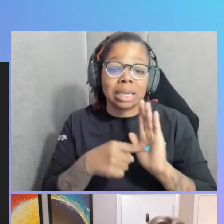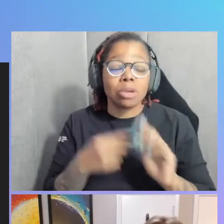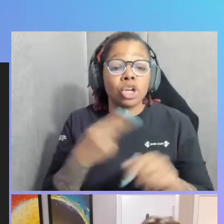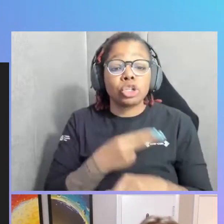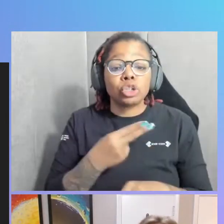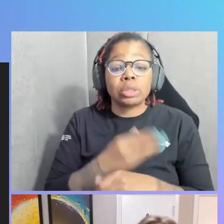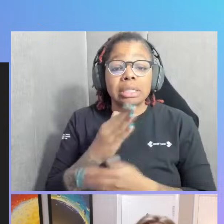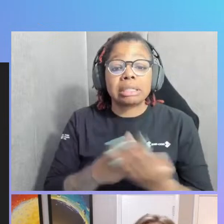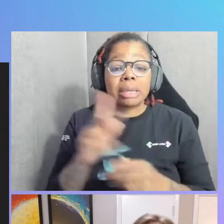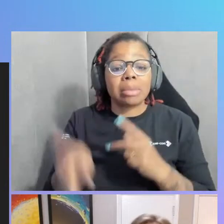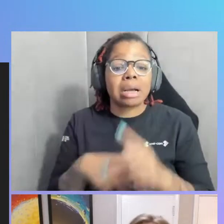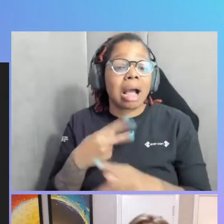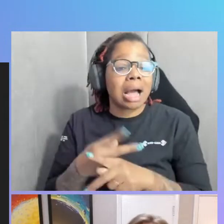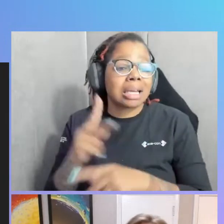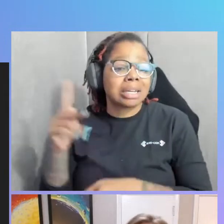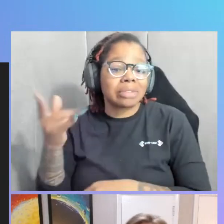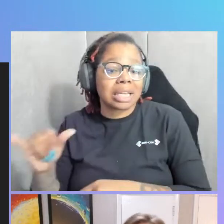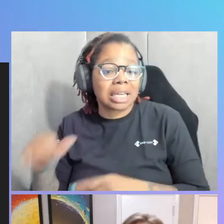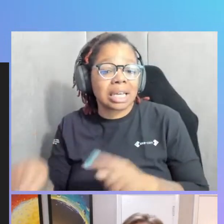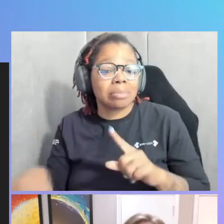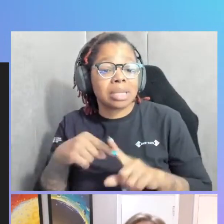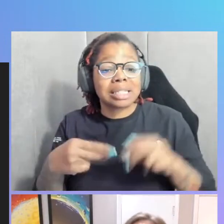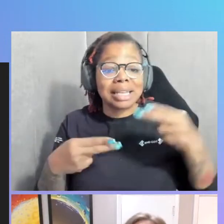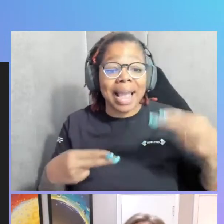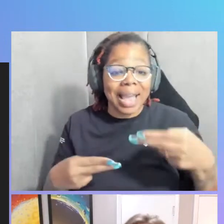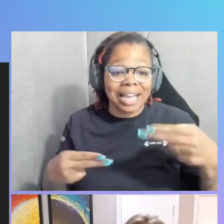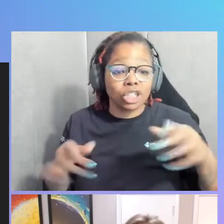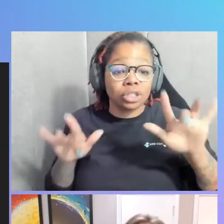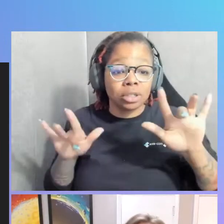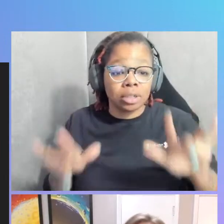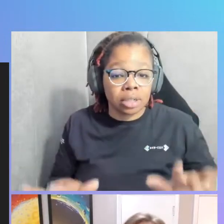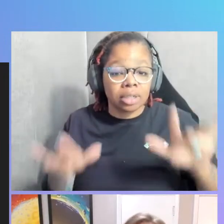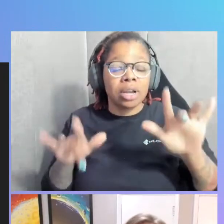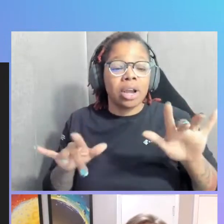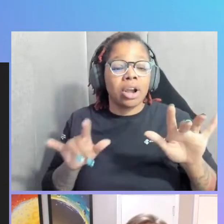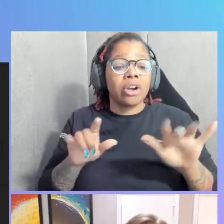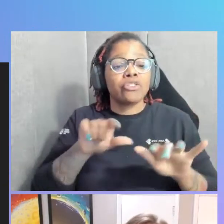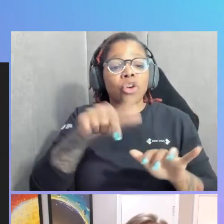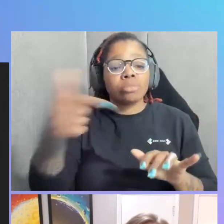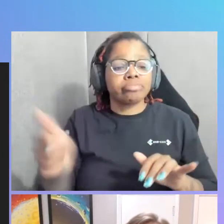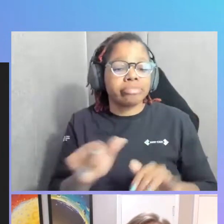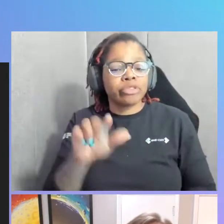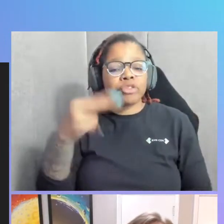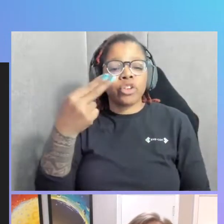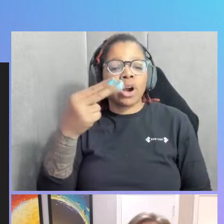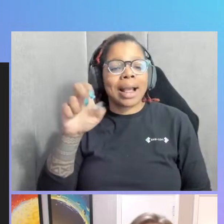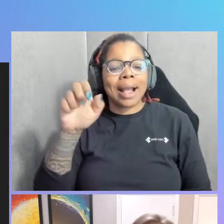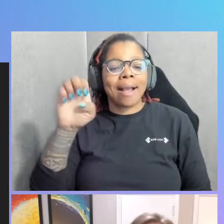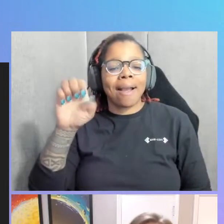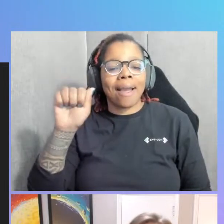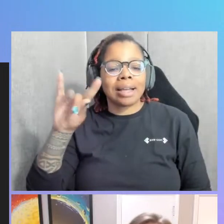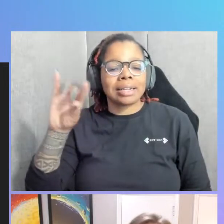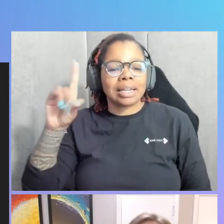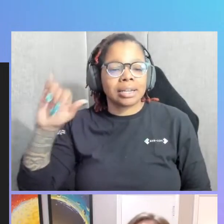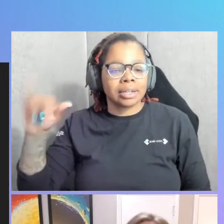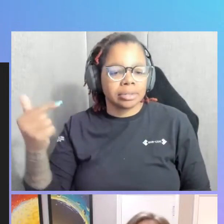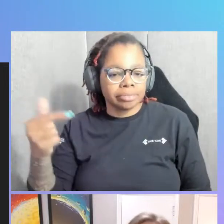plus the letter H to cycle focus between the headings on the page